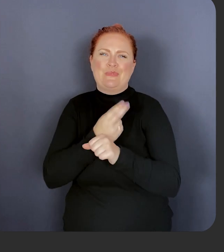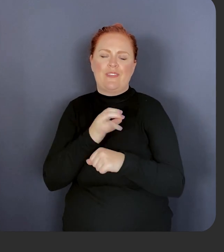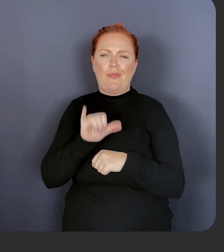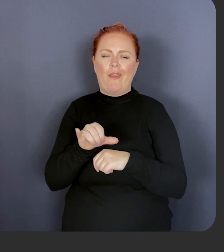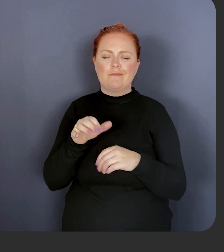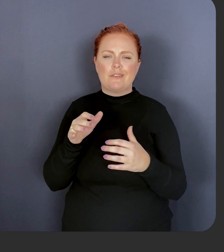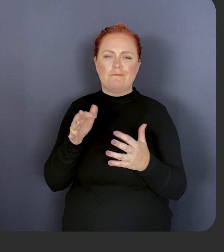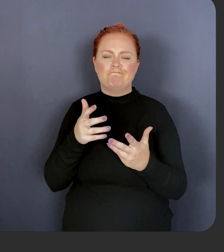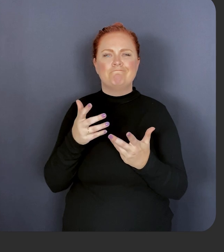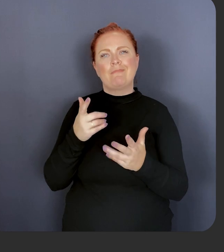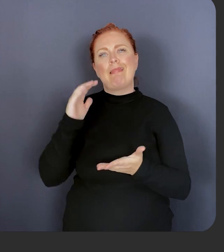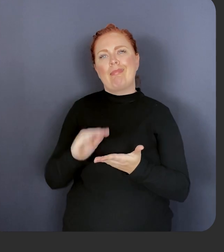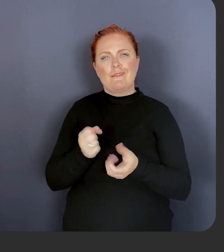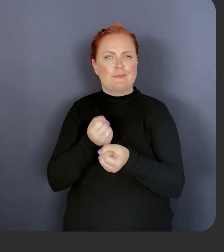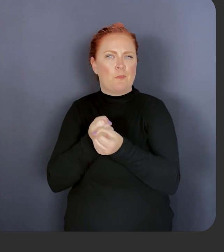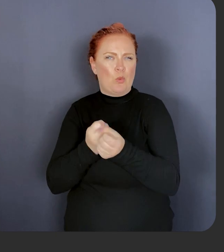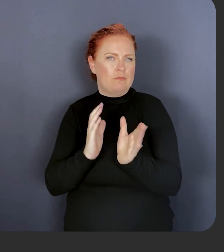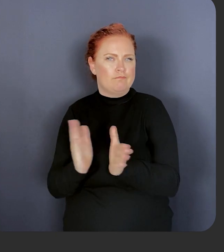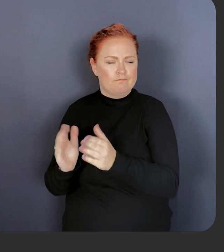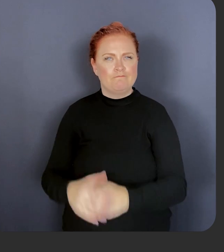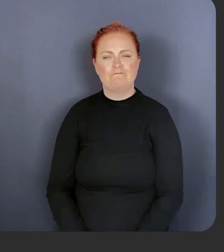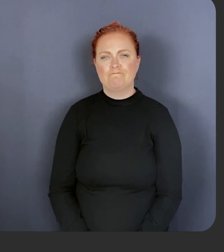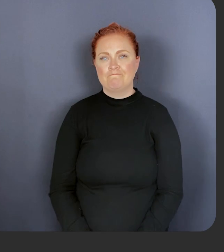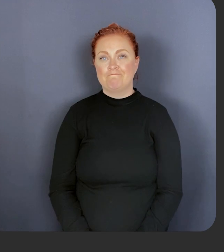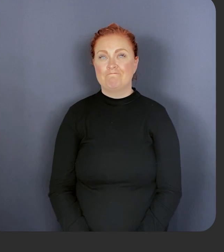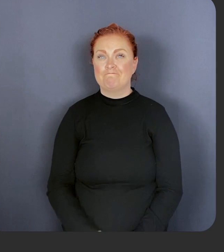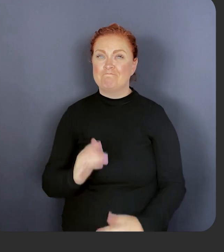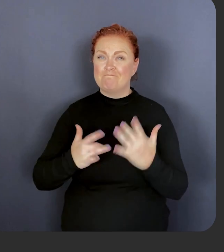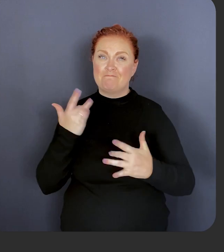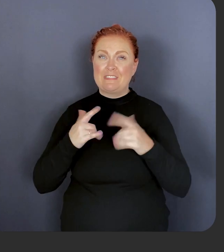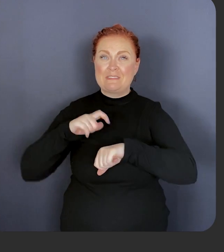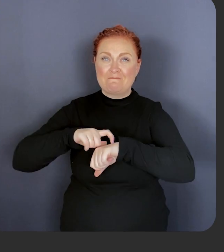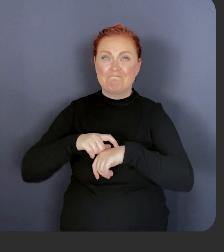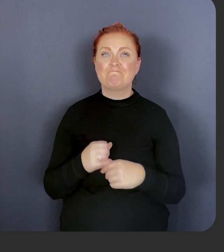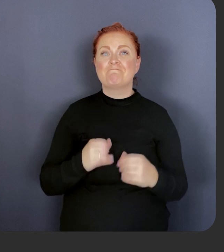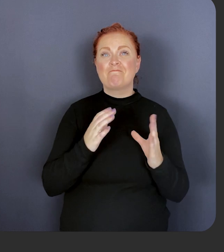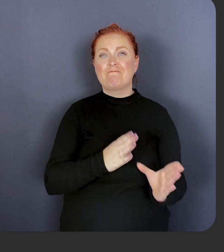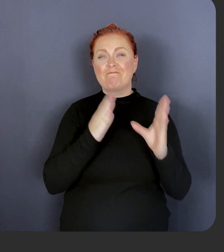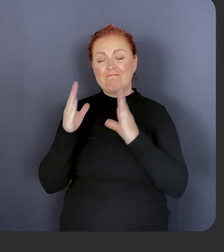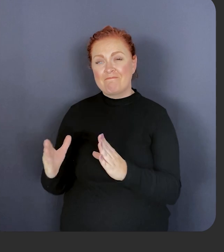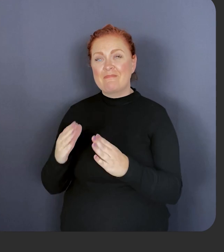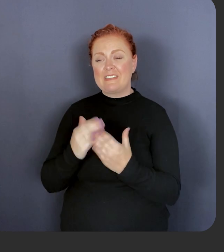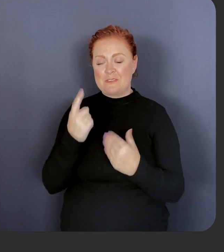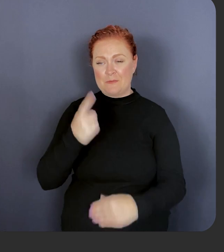a less supported pattern there. So quite exciting. If we move on, the next thing is going